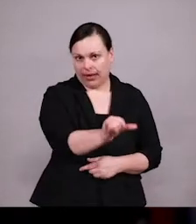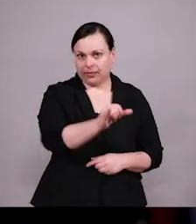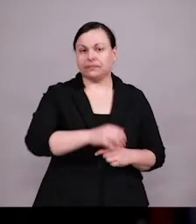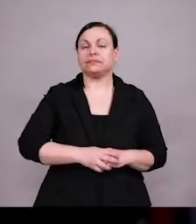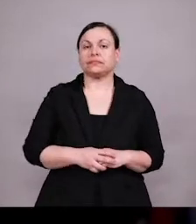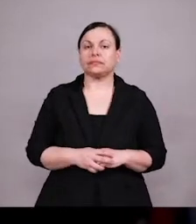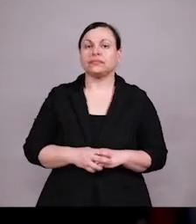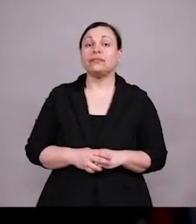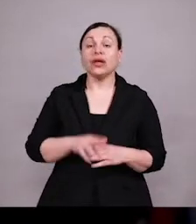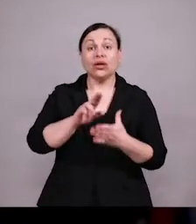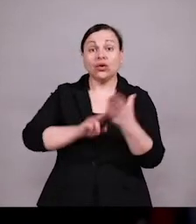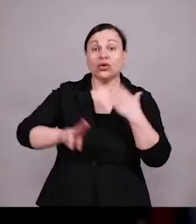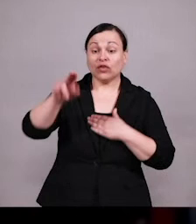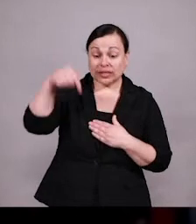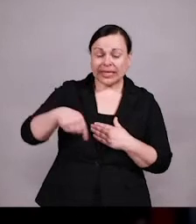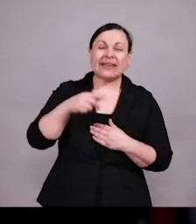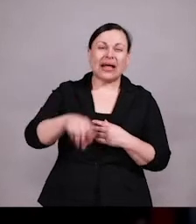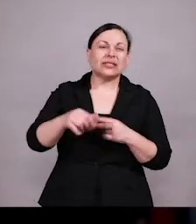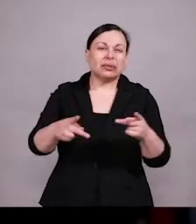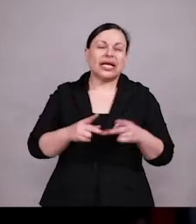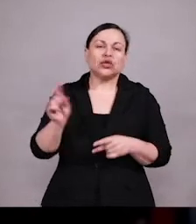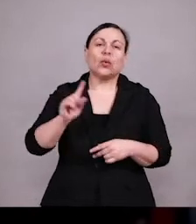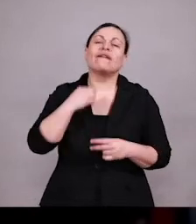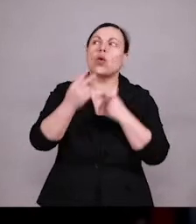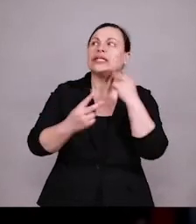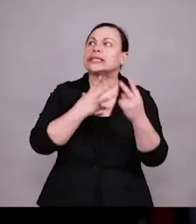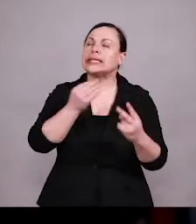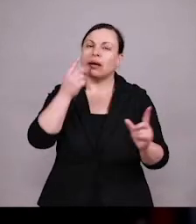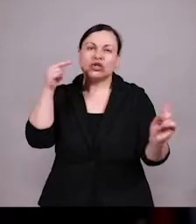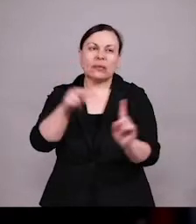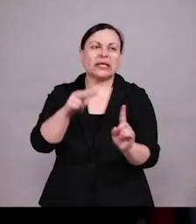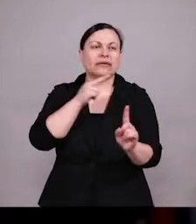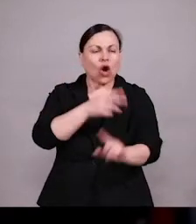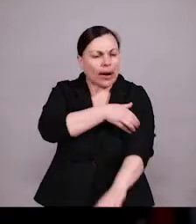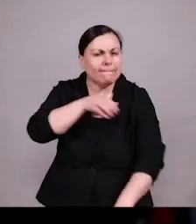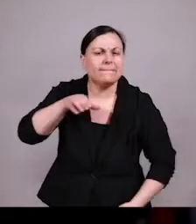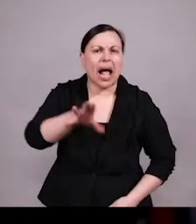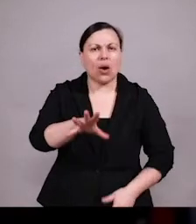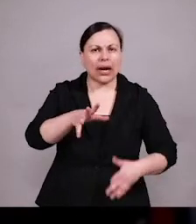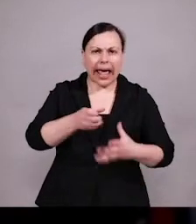A university is a place where voices and perspectives are empowered and amplified